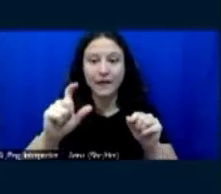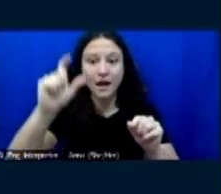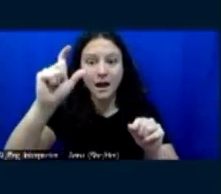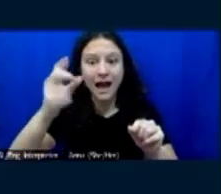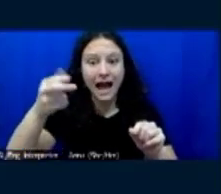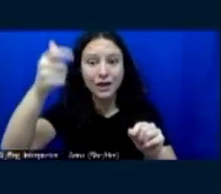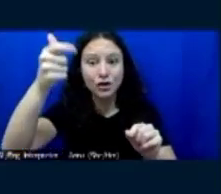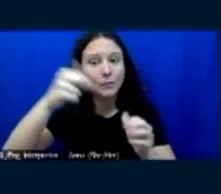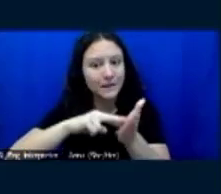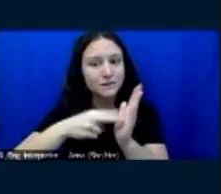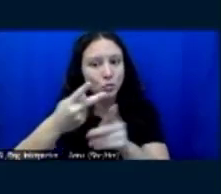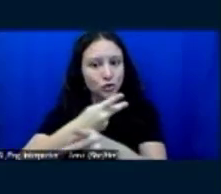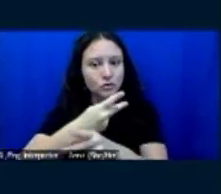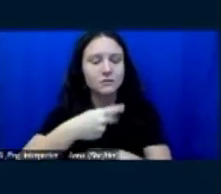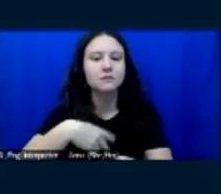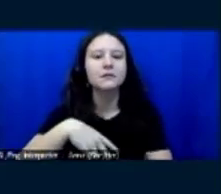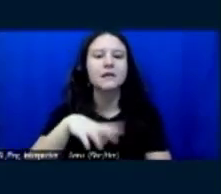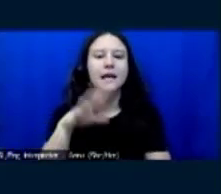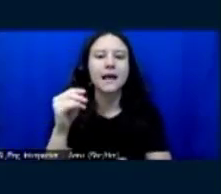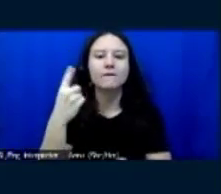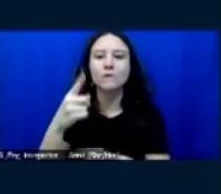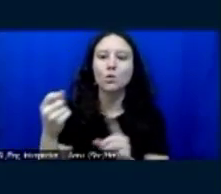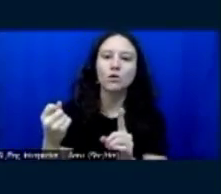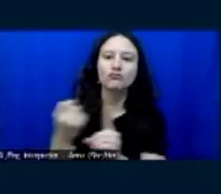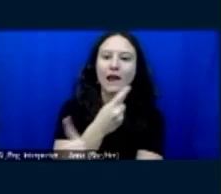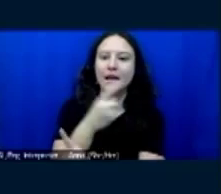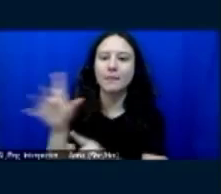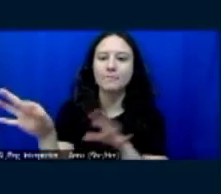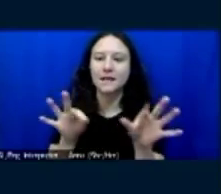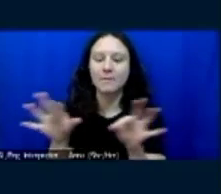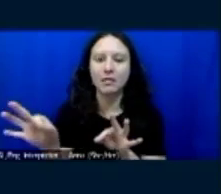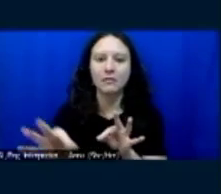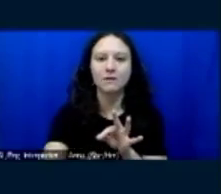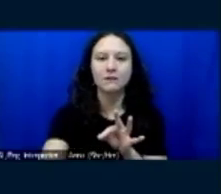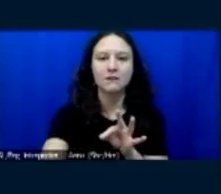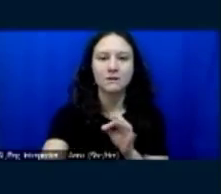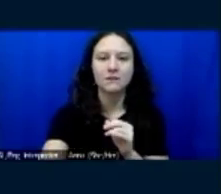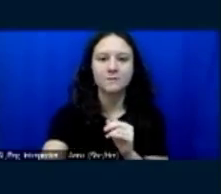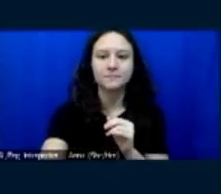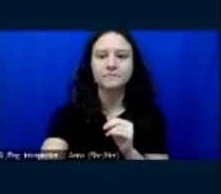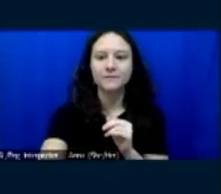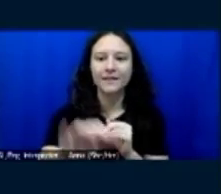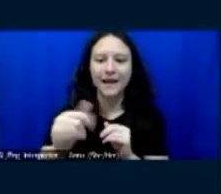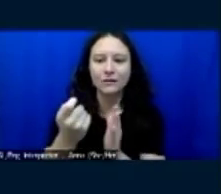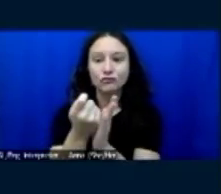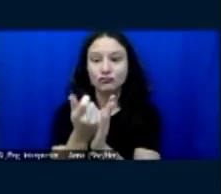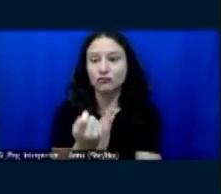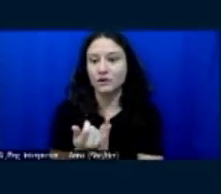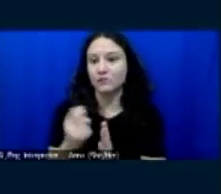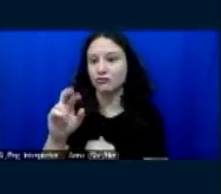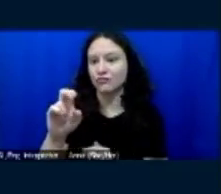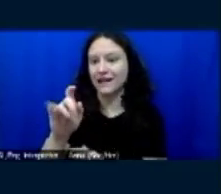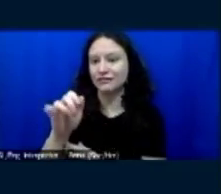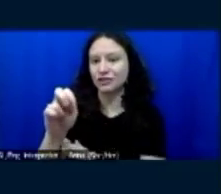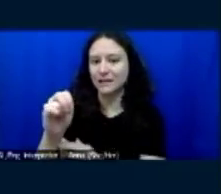Again, for the random sample, redaction made the scores worse. So, the other thing I'll point out,